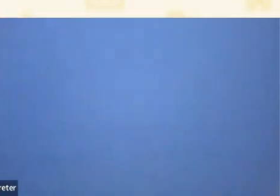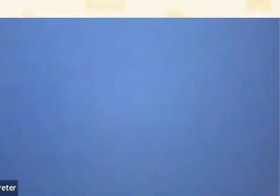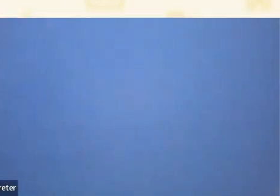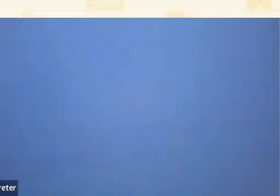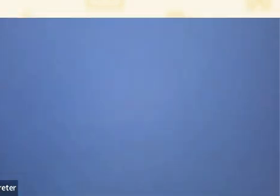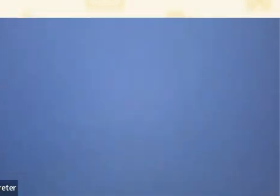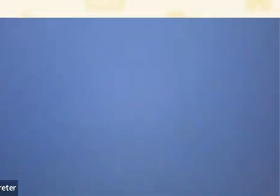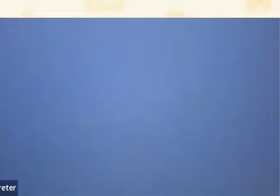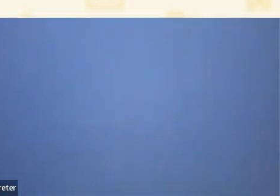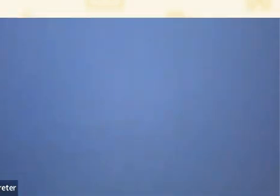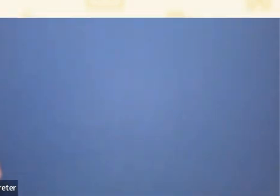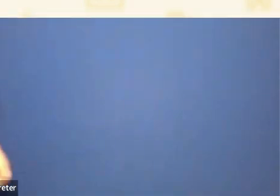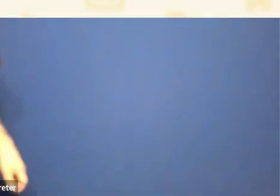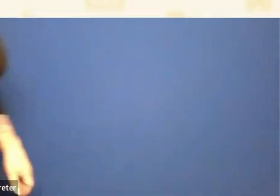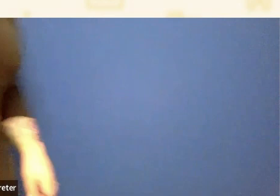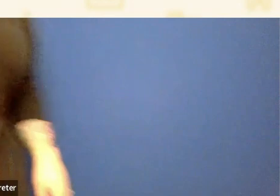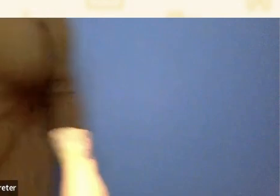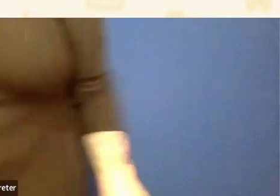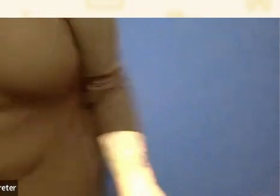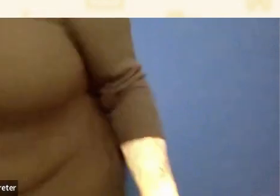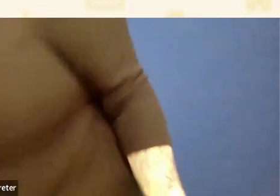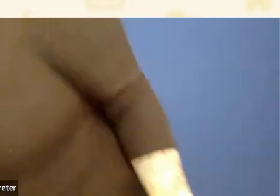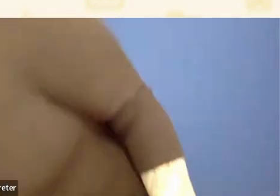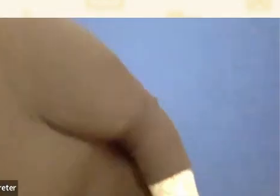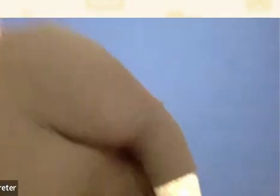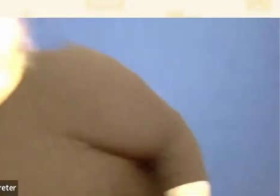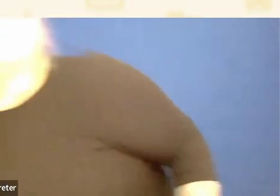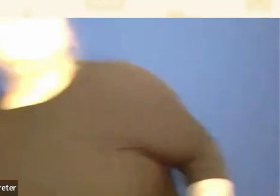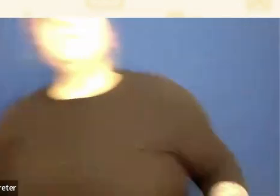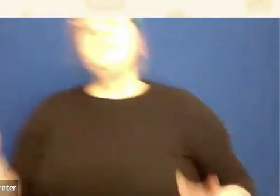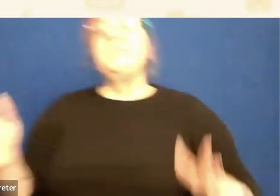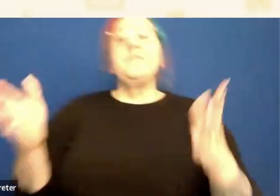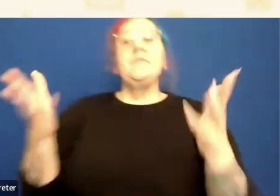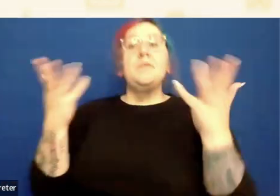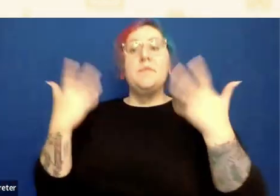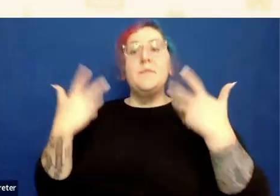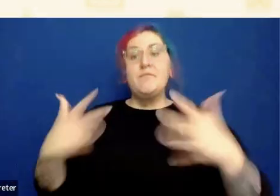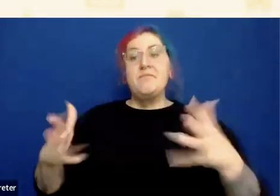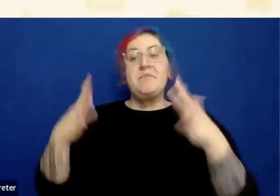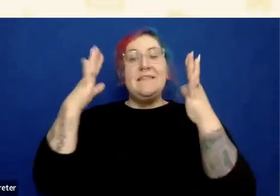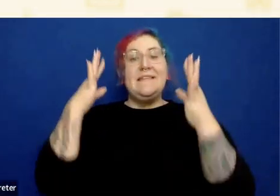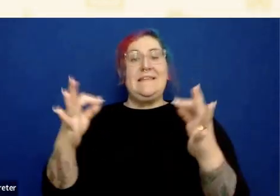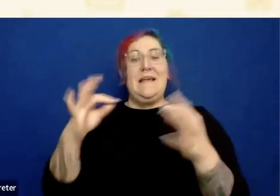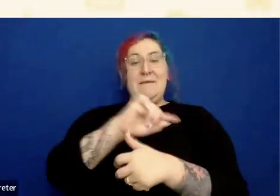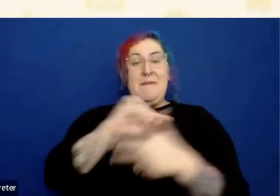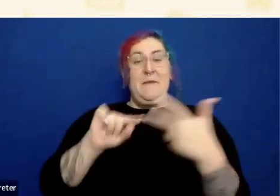of who those three are next week. But save the date, November 9th.